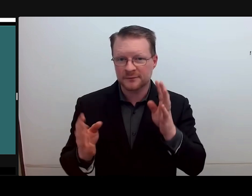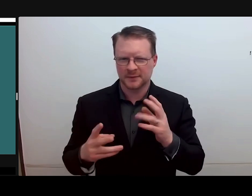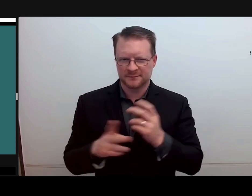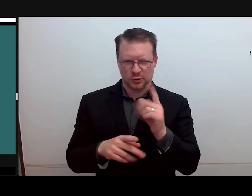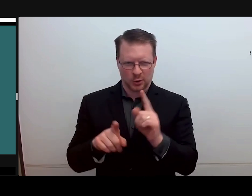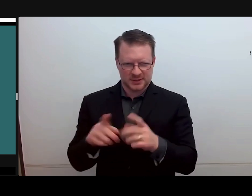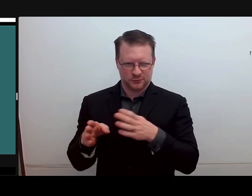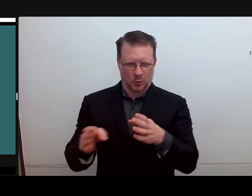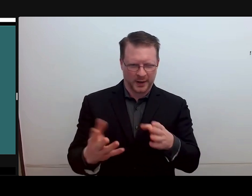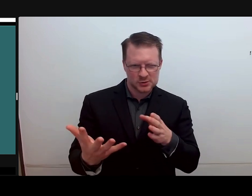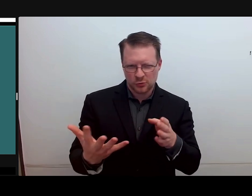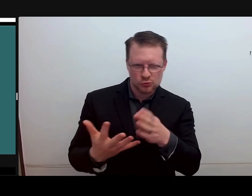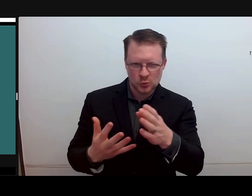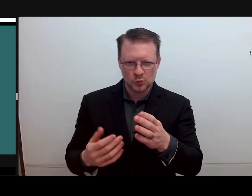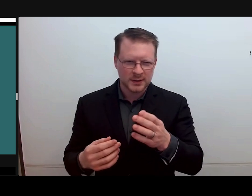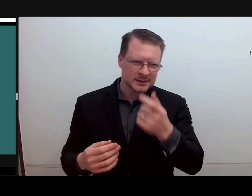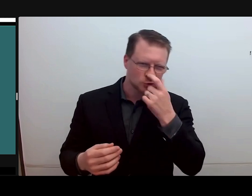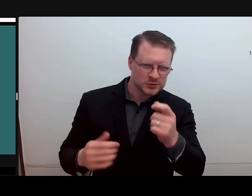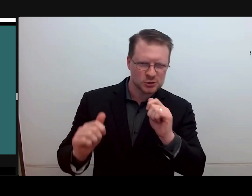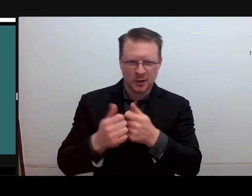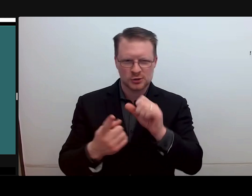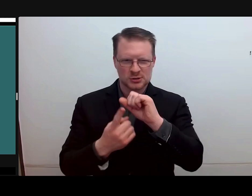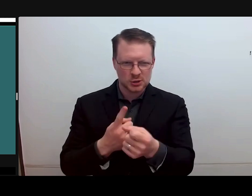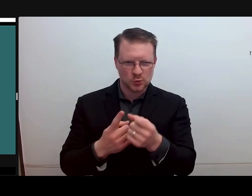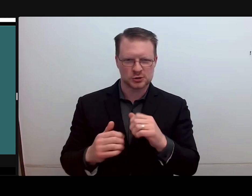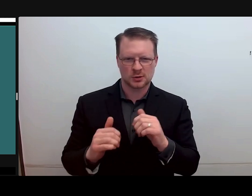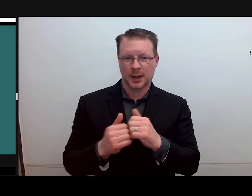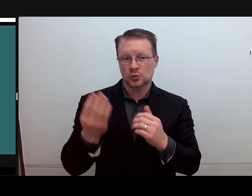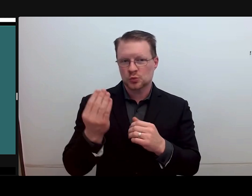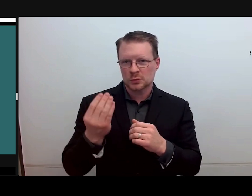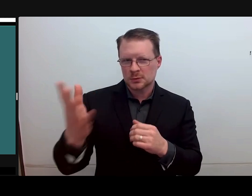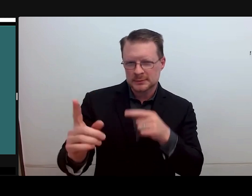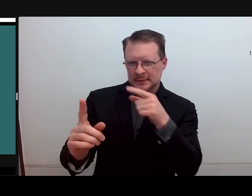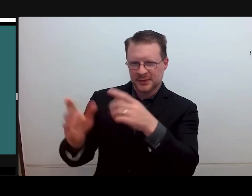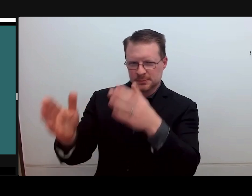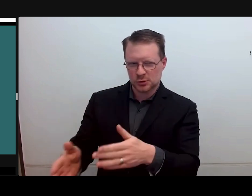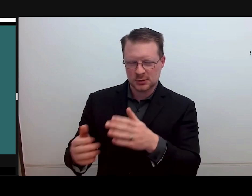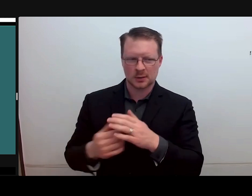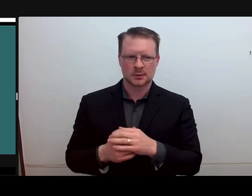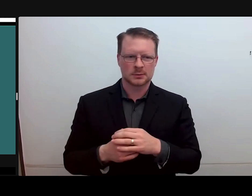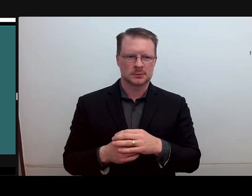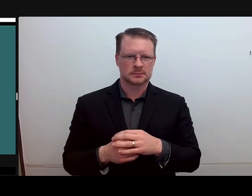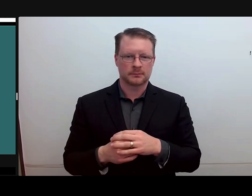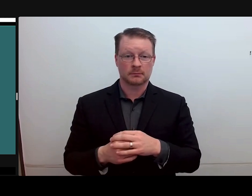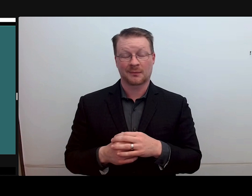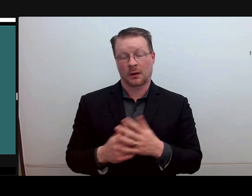with very creative ways how to navigate interesting challenges or circumstances when they're trying to communicate